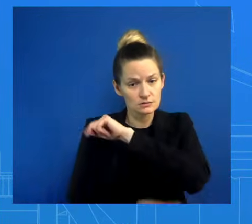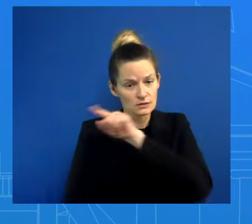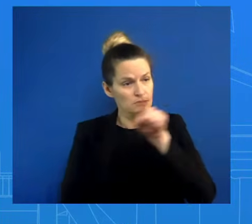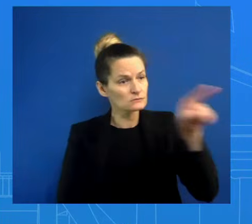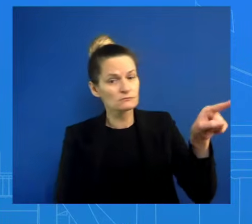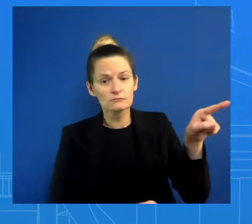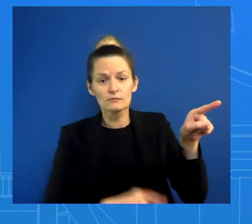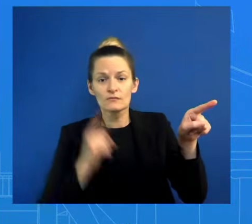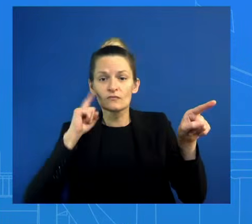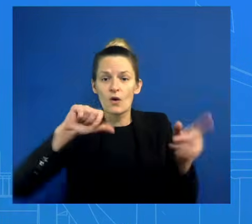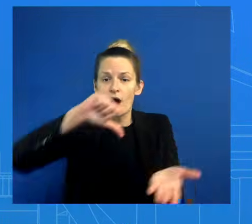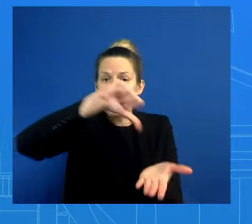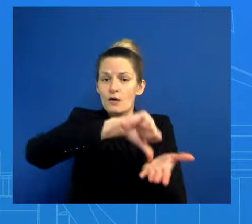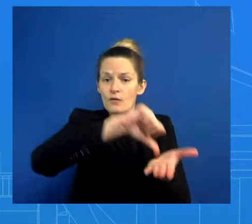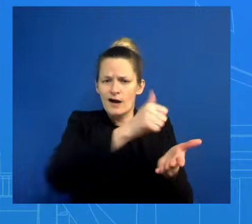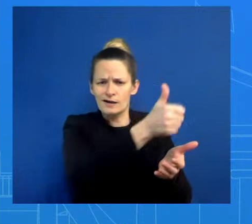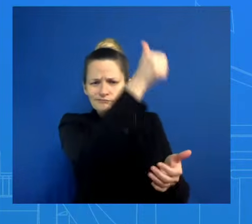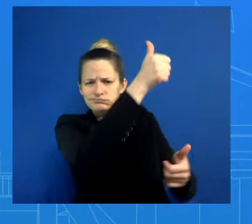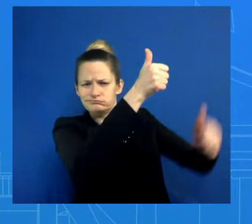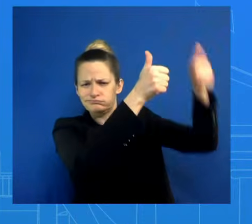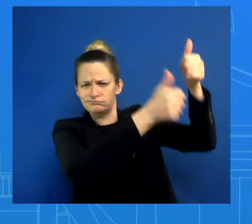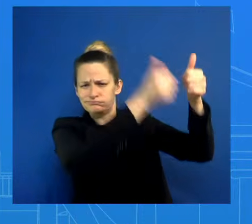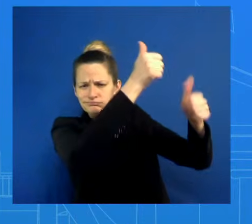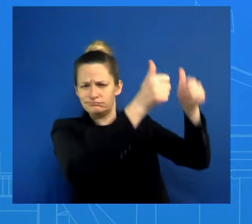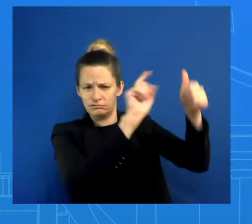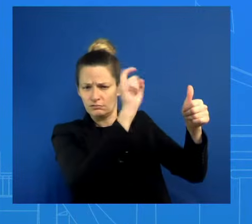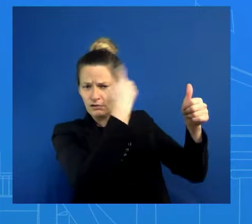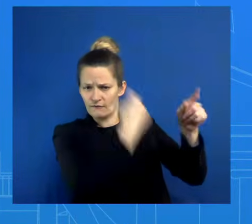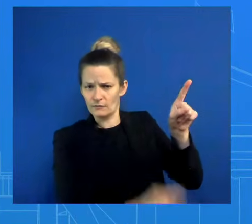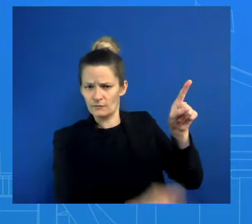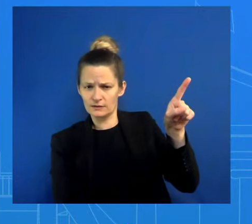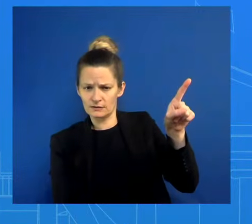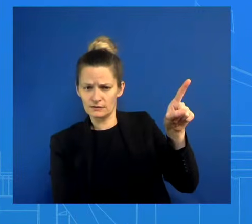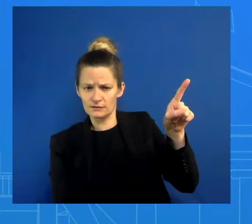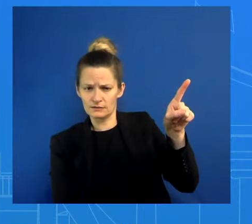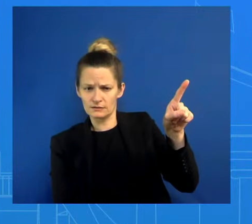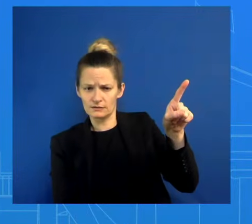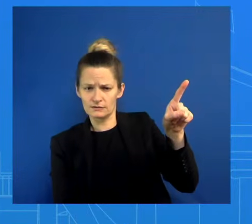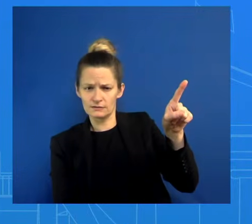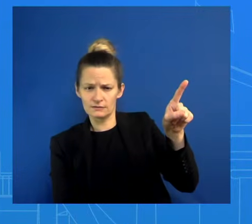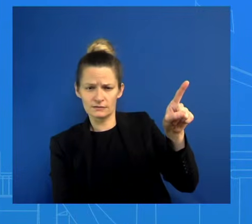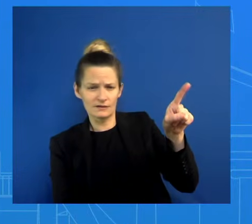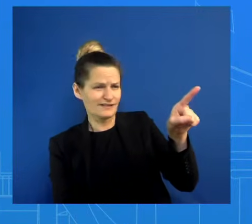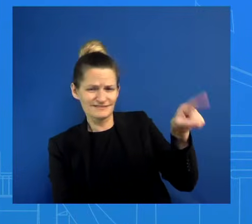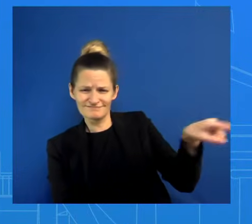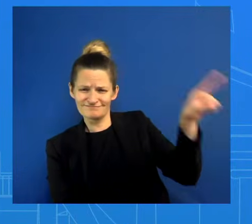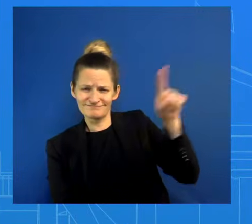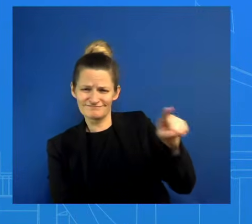committed as part of the ongoing brutal crackdown aimed at denying the Iranian people their human rights